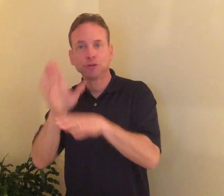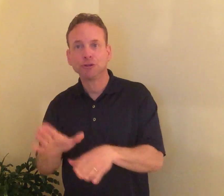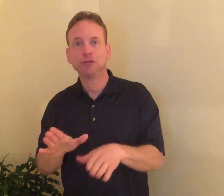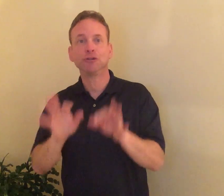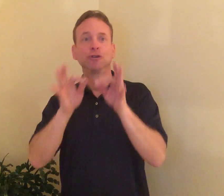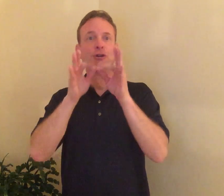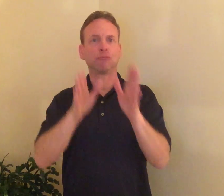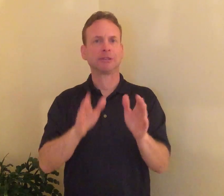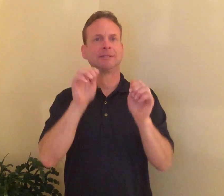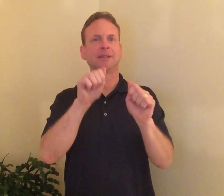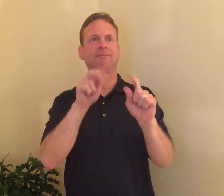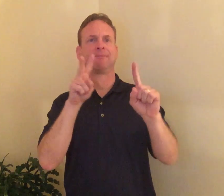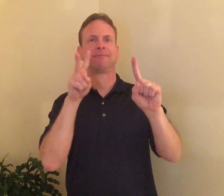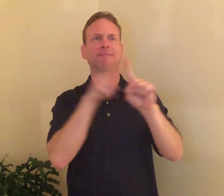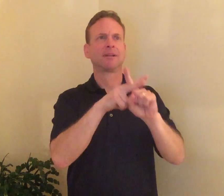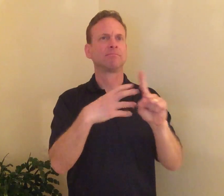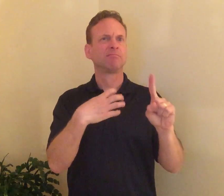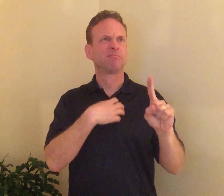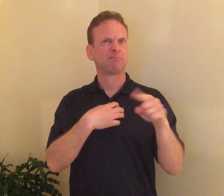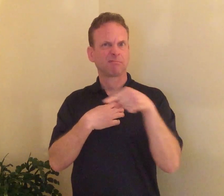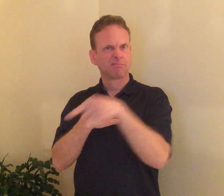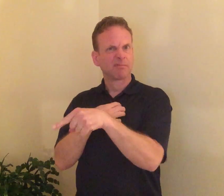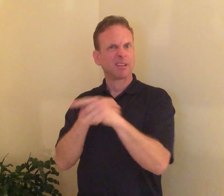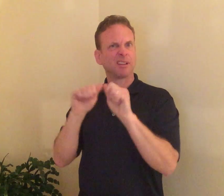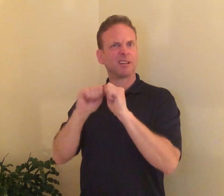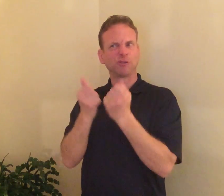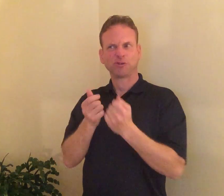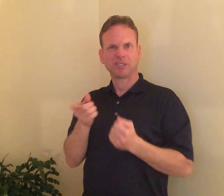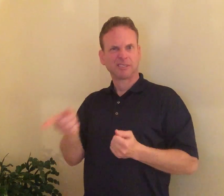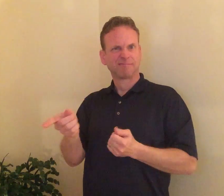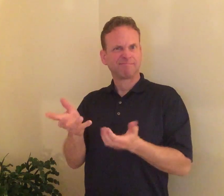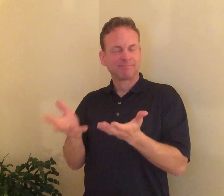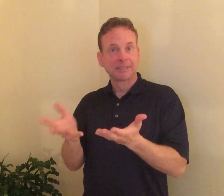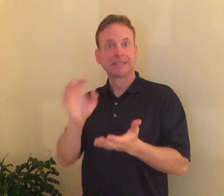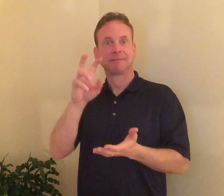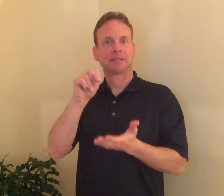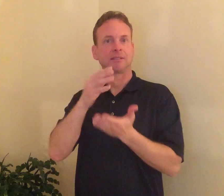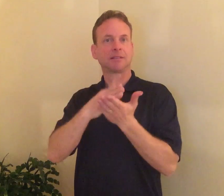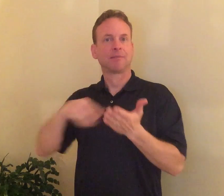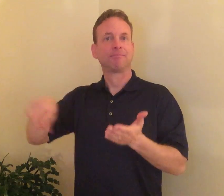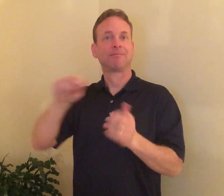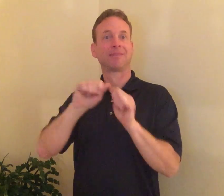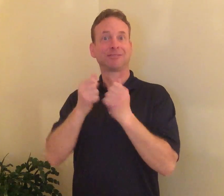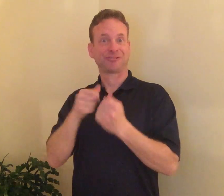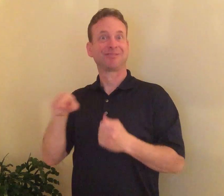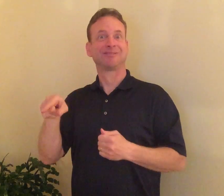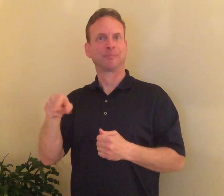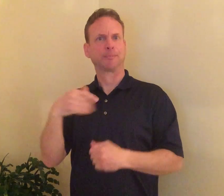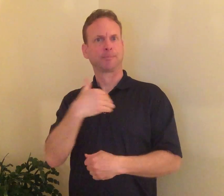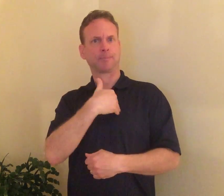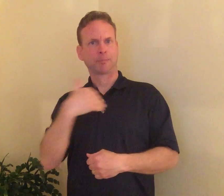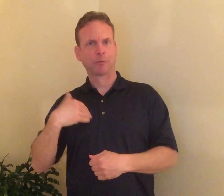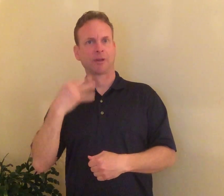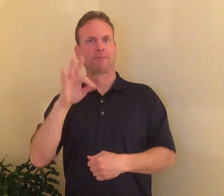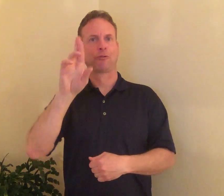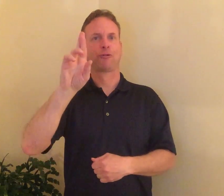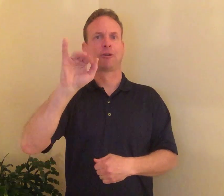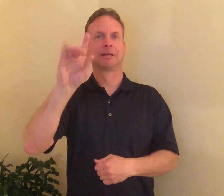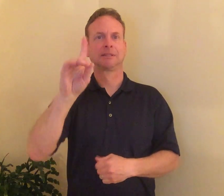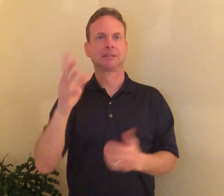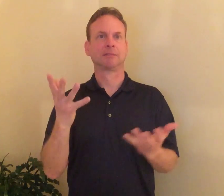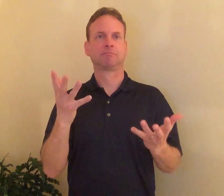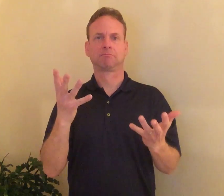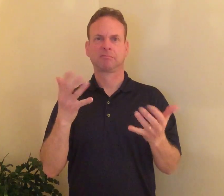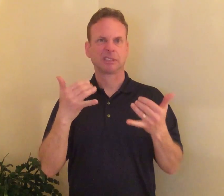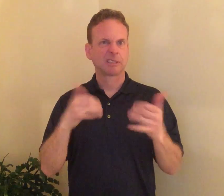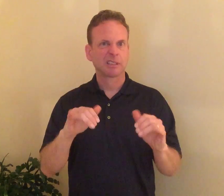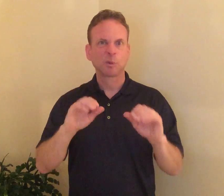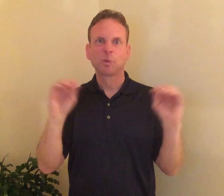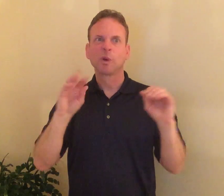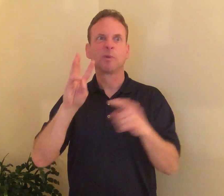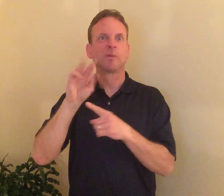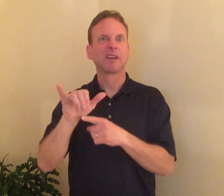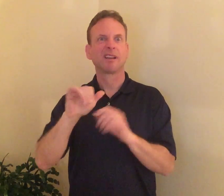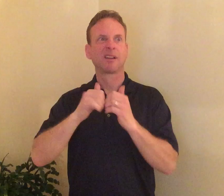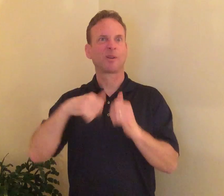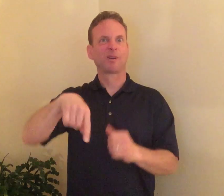agencies, even if the agency in question is a member of RID. Respondents pointed out that